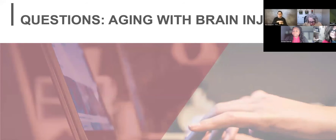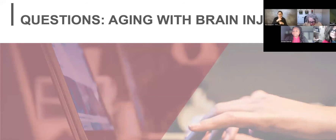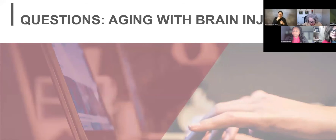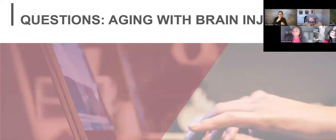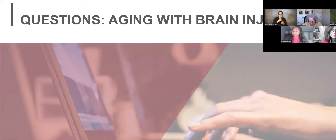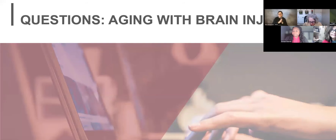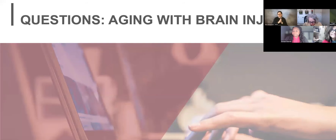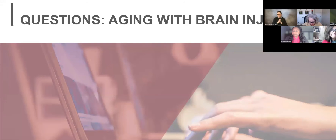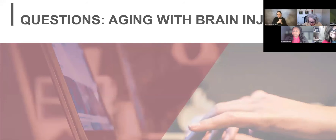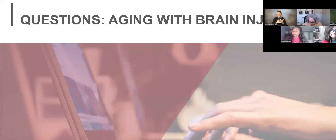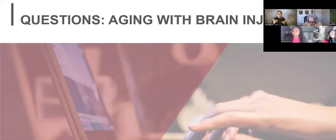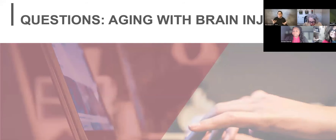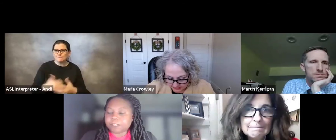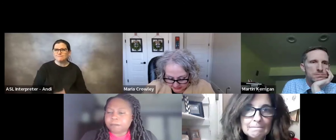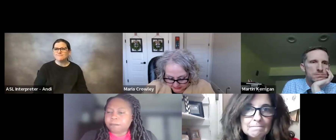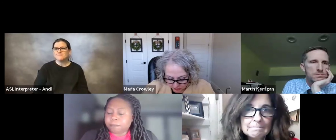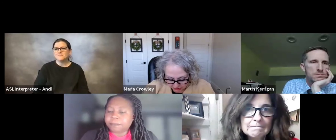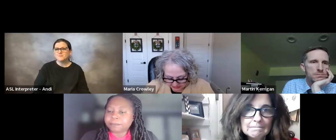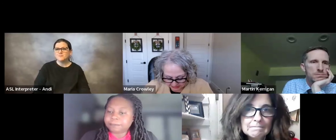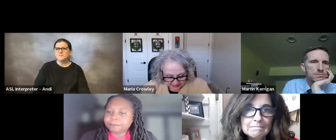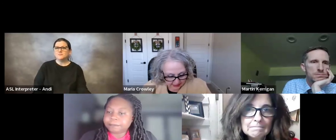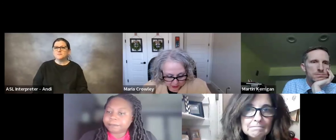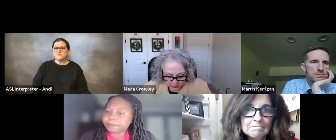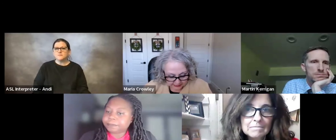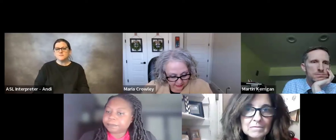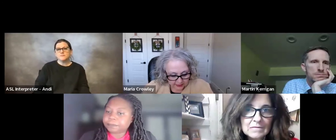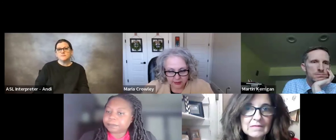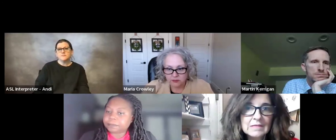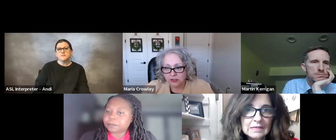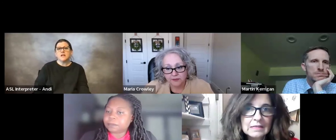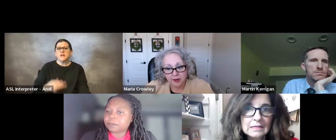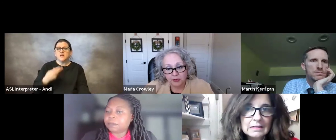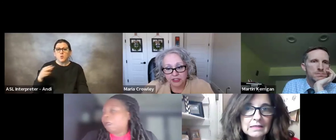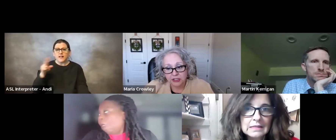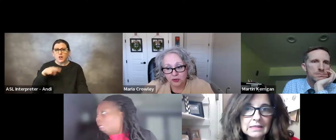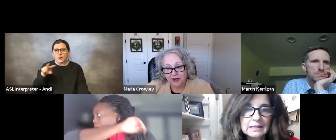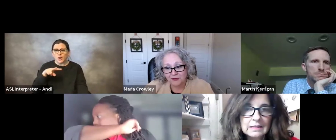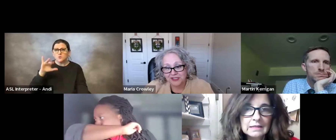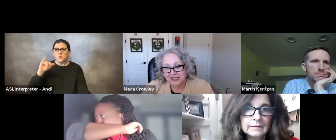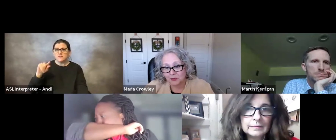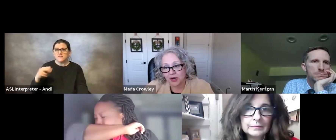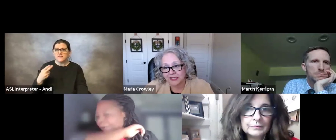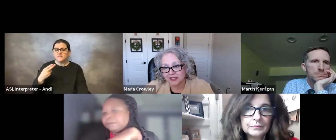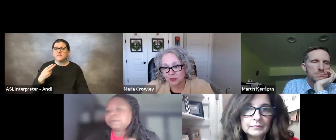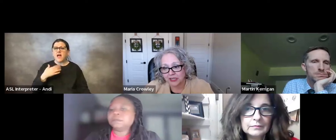lie. Just in taking a quick look, Joseph, I appreciate you referencing Nebraska's Brain